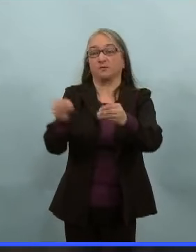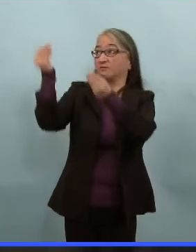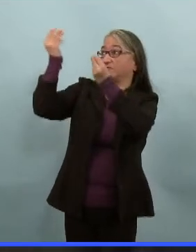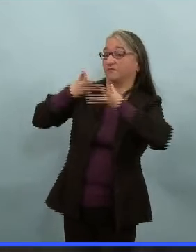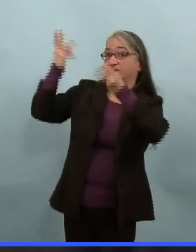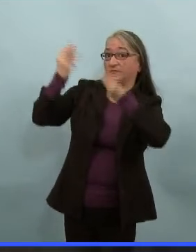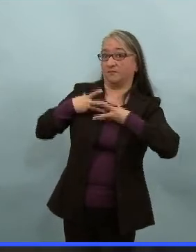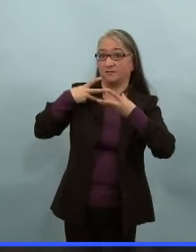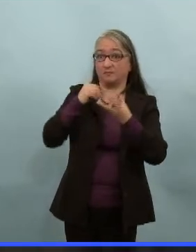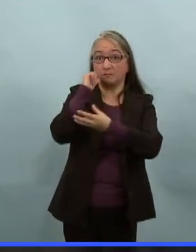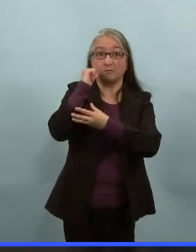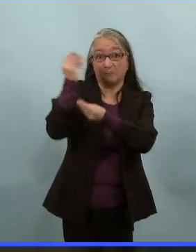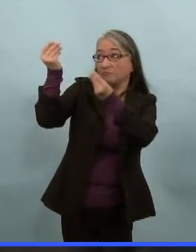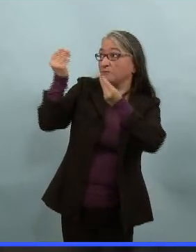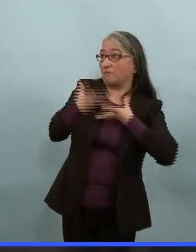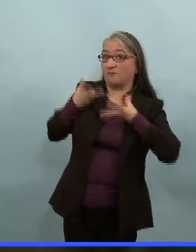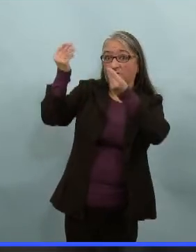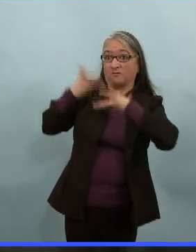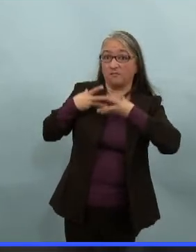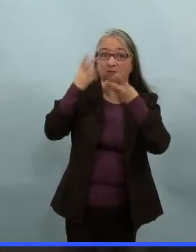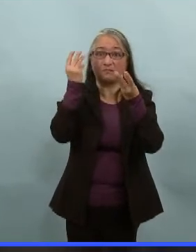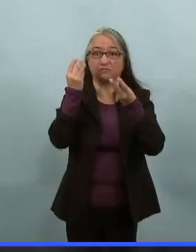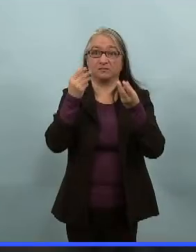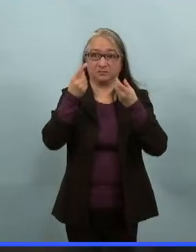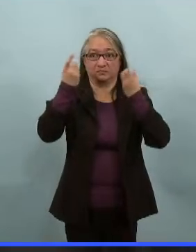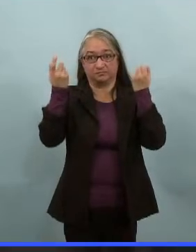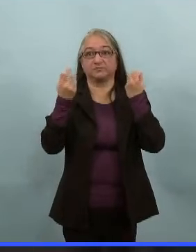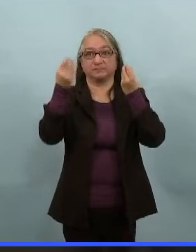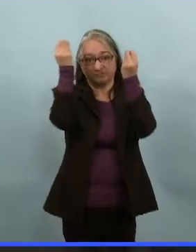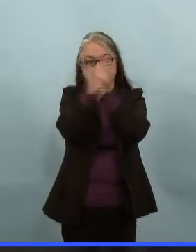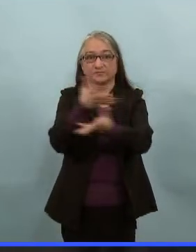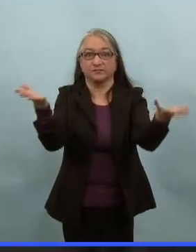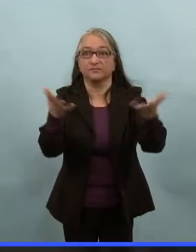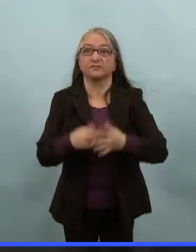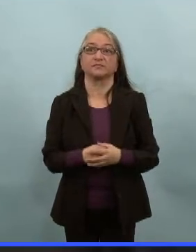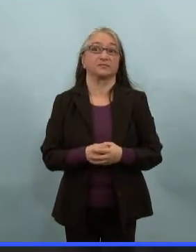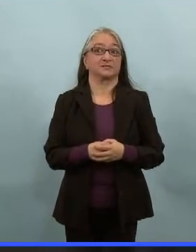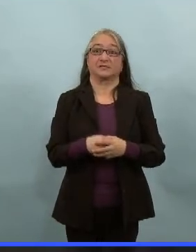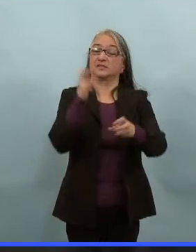we're going to synthesize that information so again it is hard to predict that future exactly